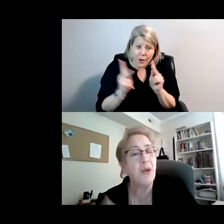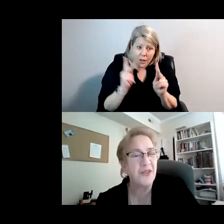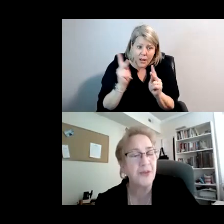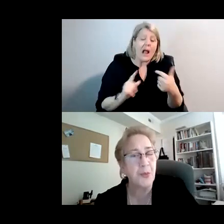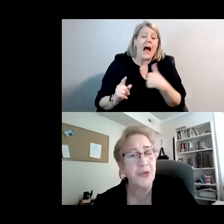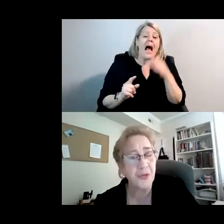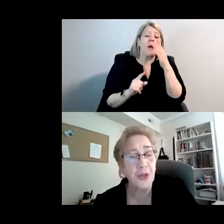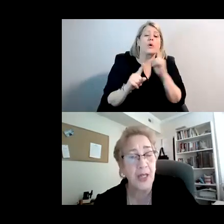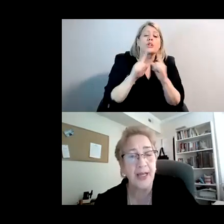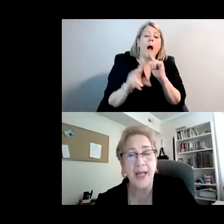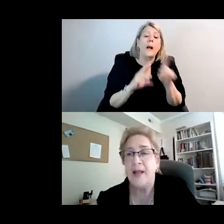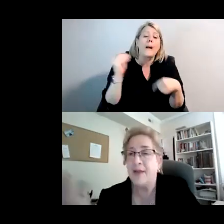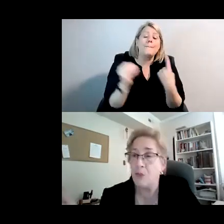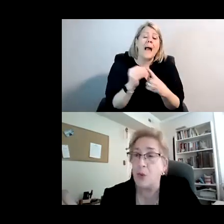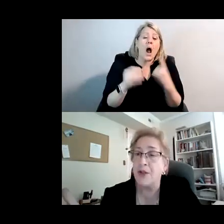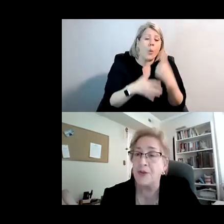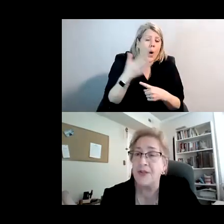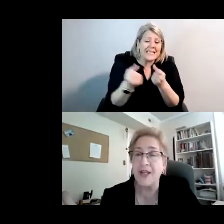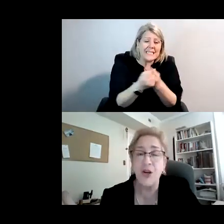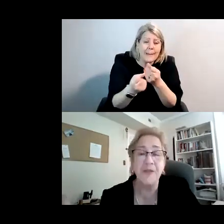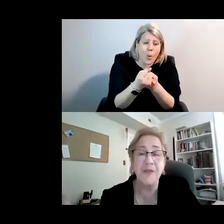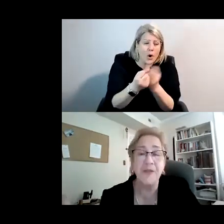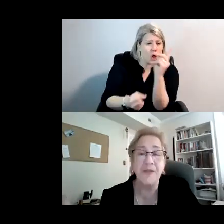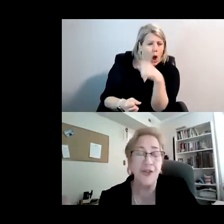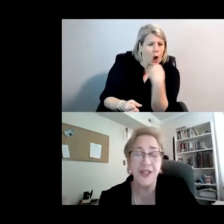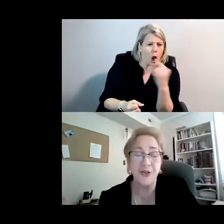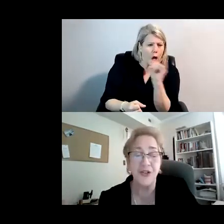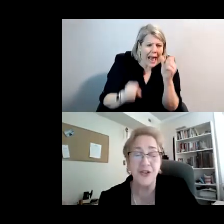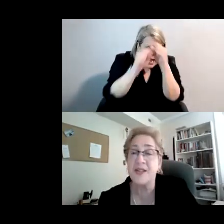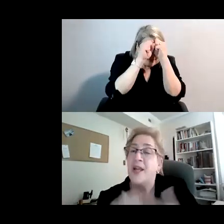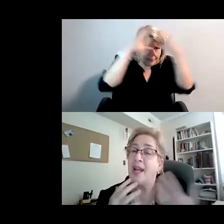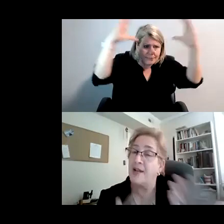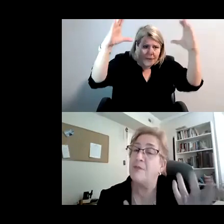about what supports look like. Then Morgan will take on the legal considerations,